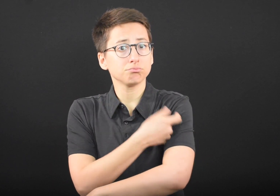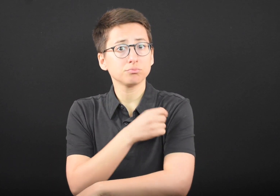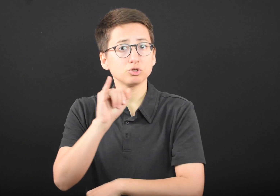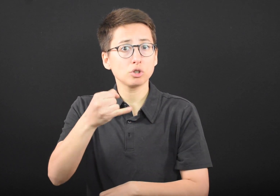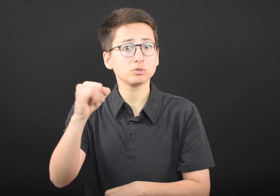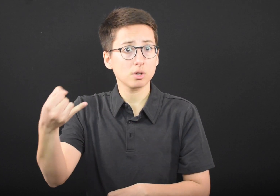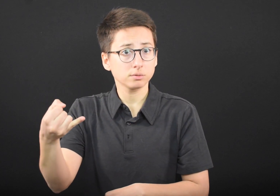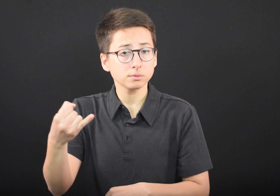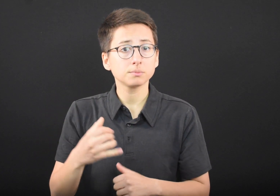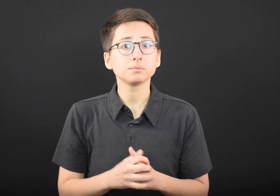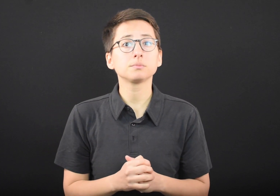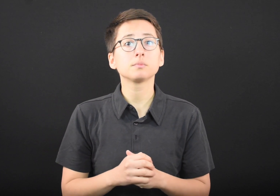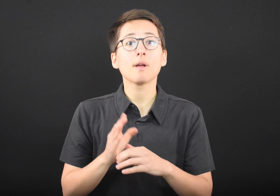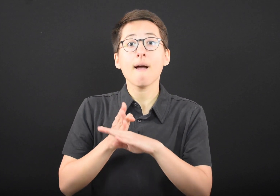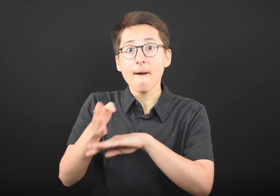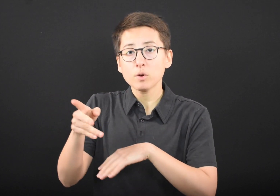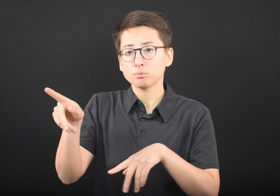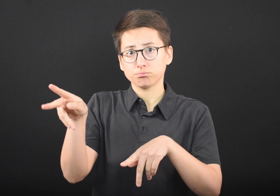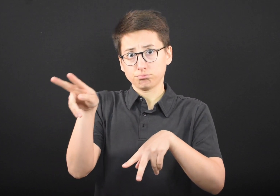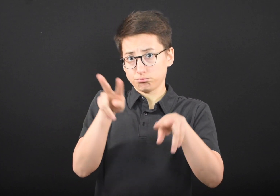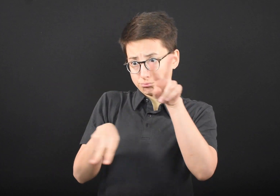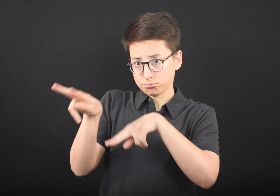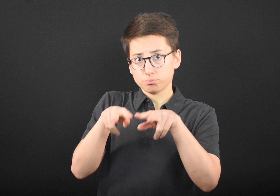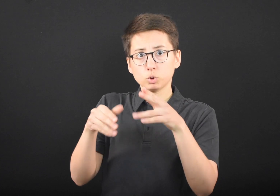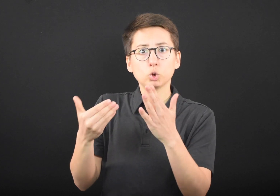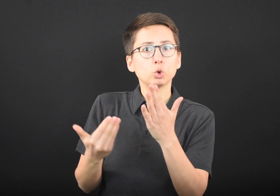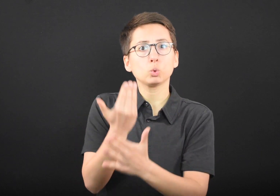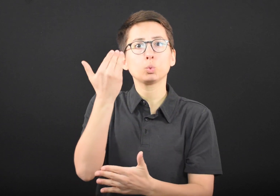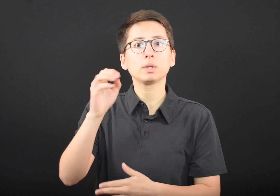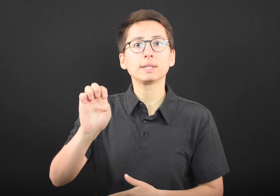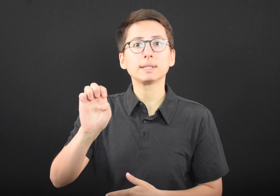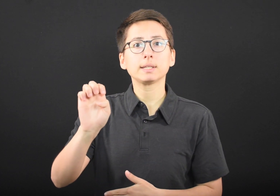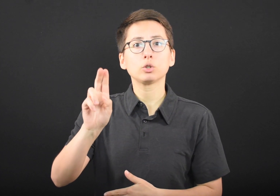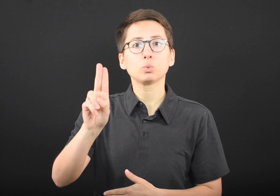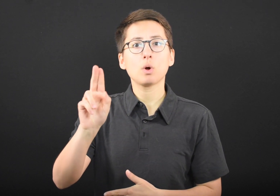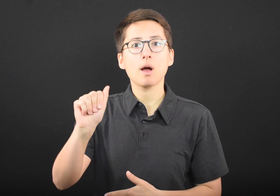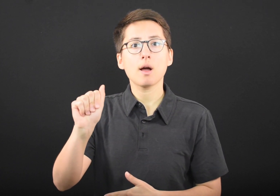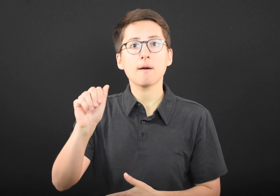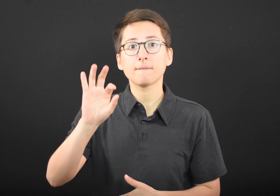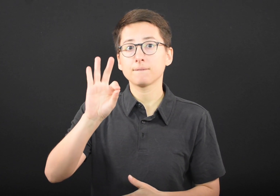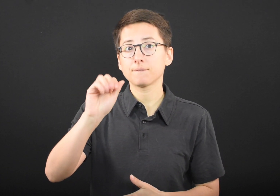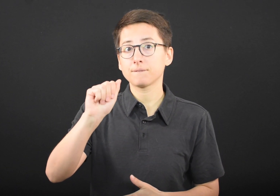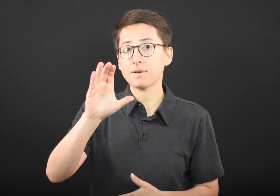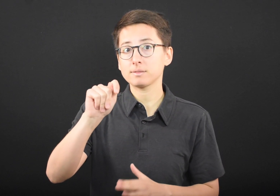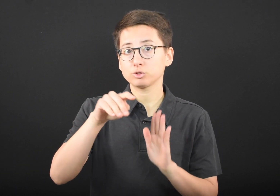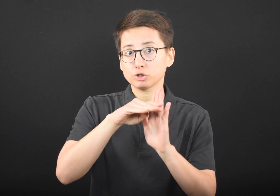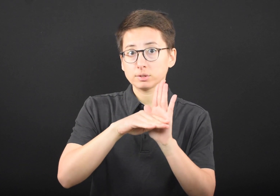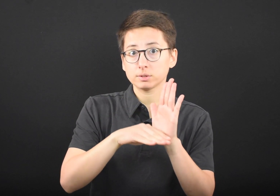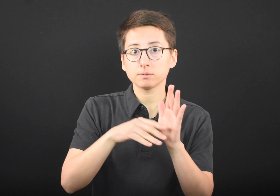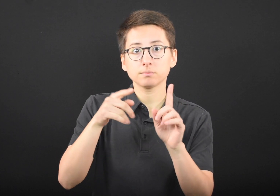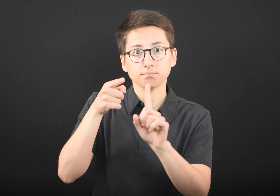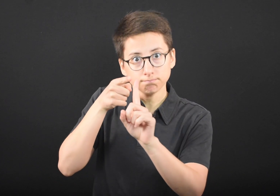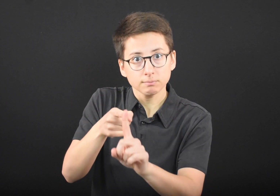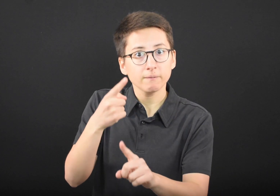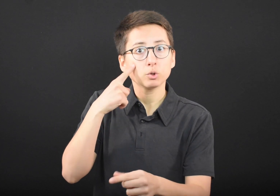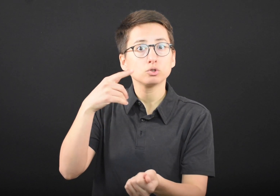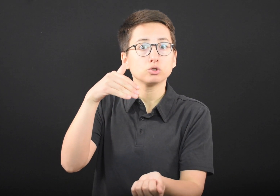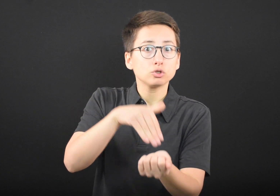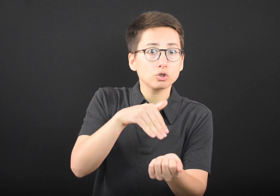once they have reviewed the updated EUA fact sheet for providers and are prepared to provide the